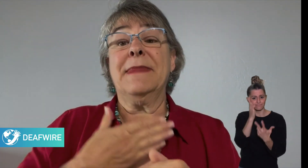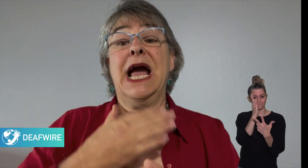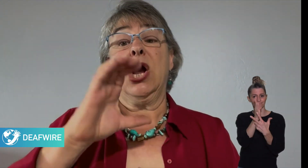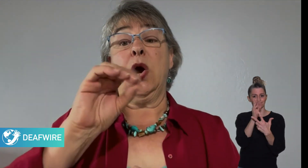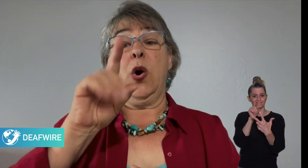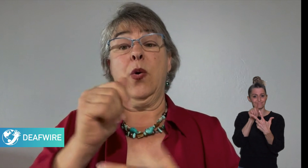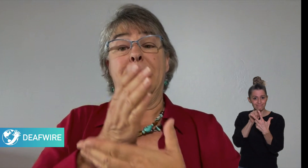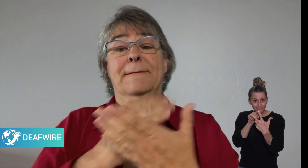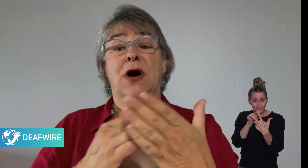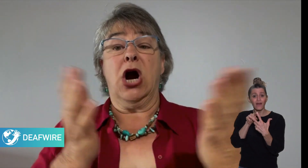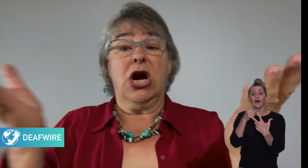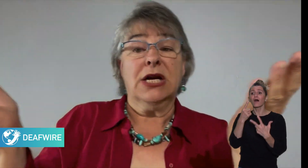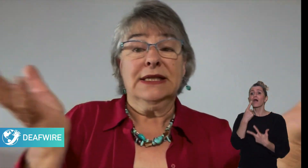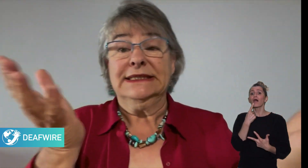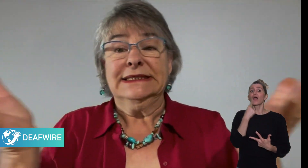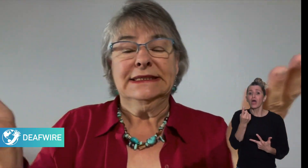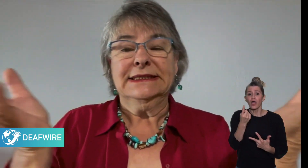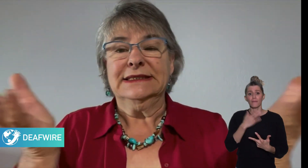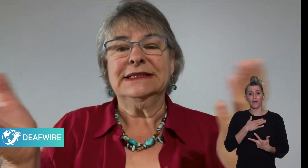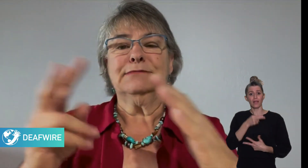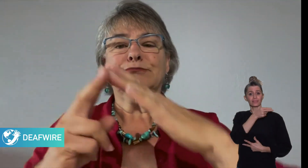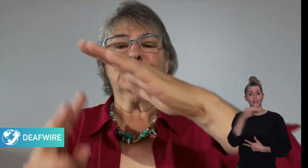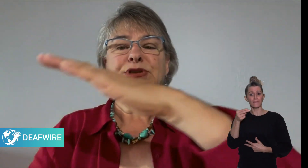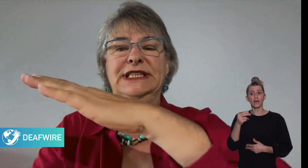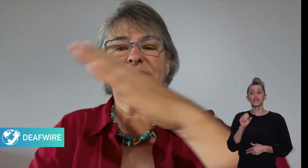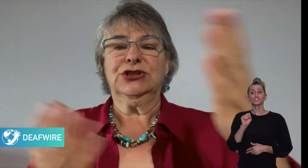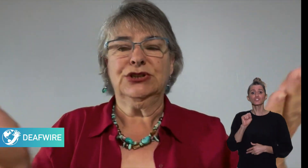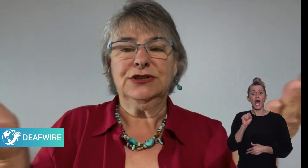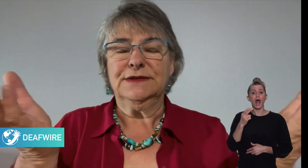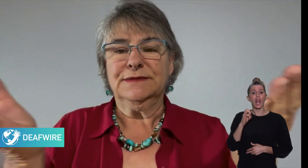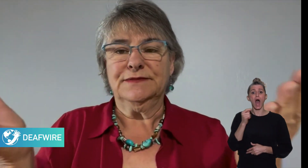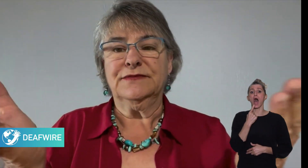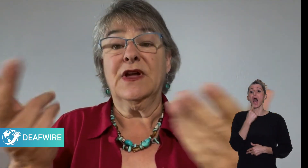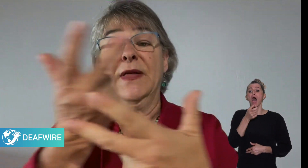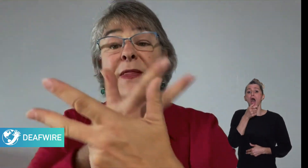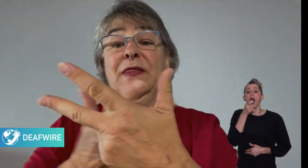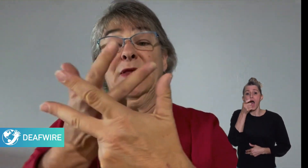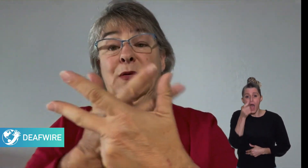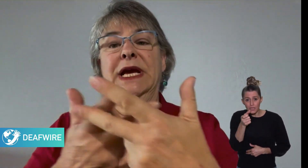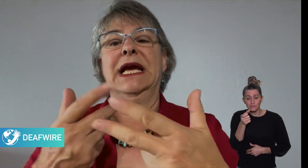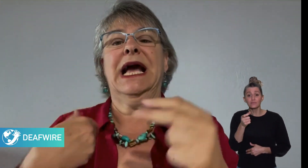And then, as an interpreter between Deaf and